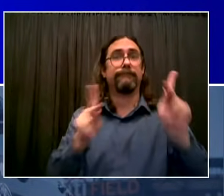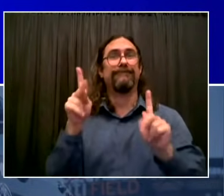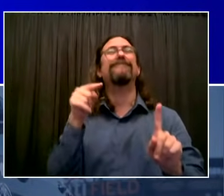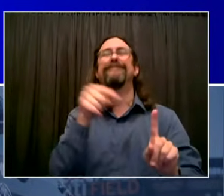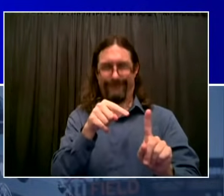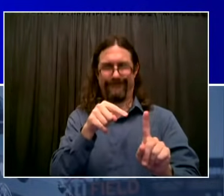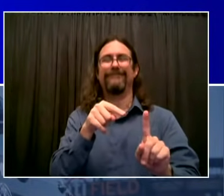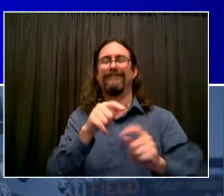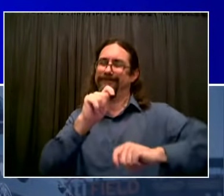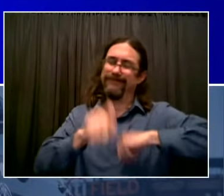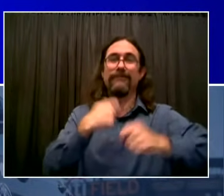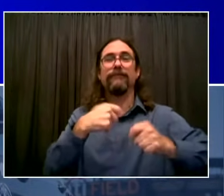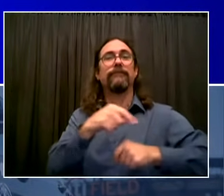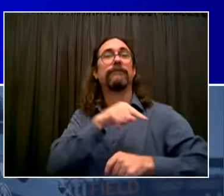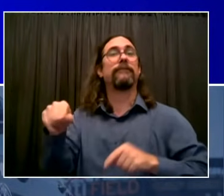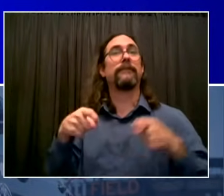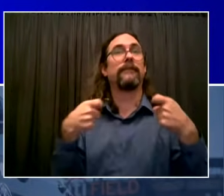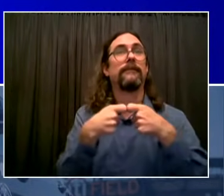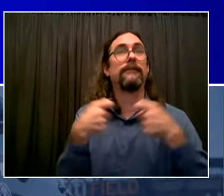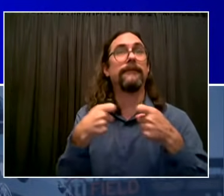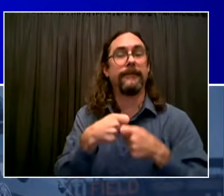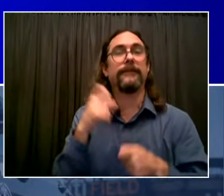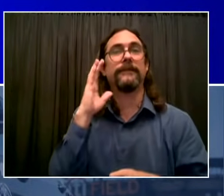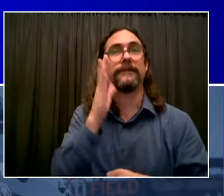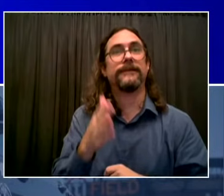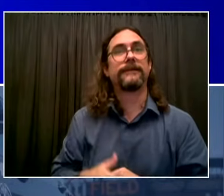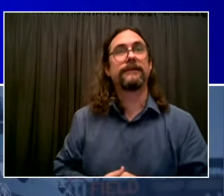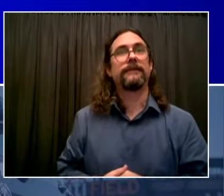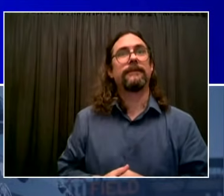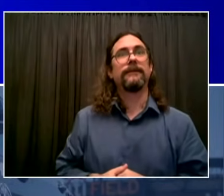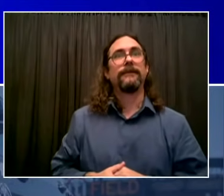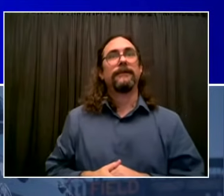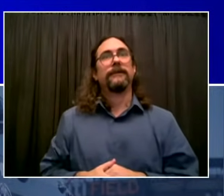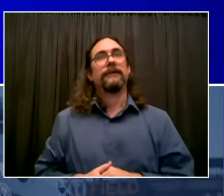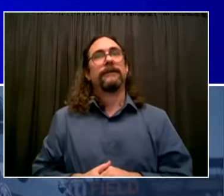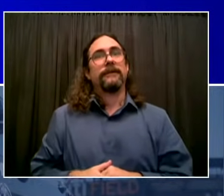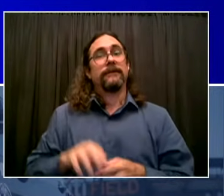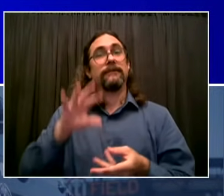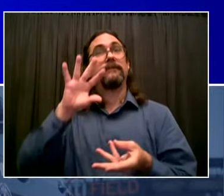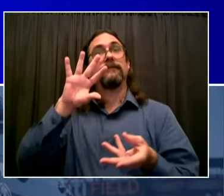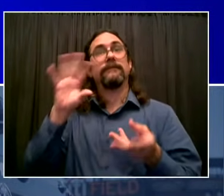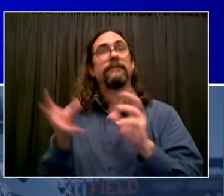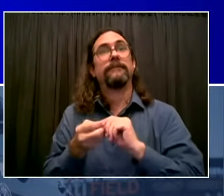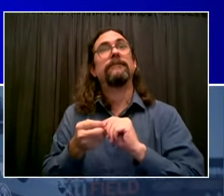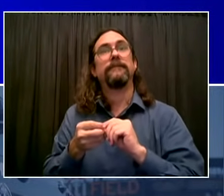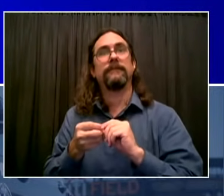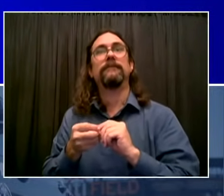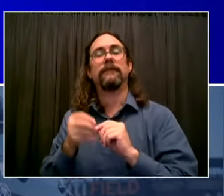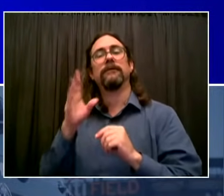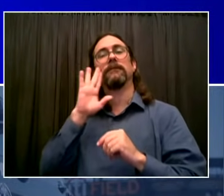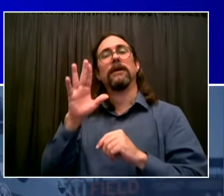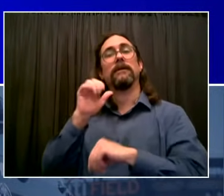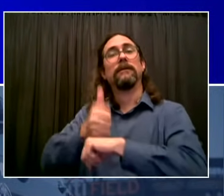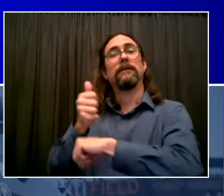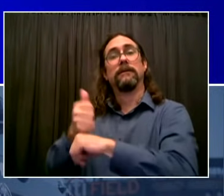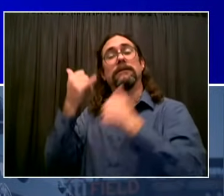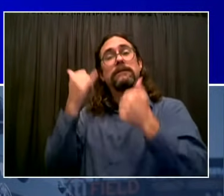VEHICLES, OUR HYBRID EELCTICR VEHICLES. THAT'S WHERE WE NEED TO TURN RAPIDLY. SO WE WILL BE INSTALLING 275